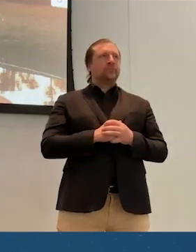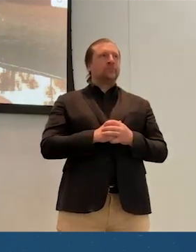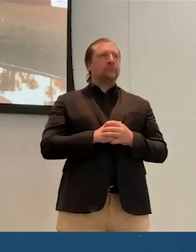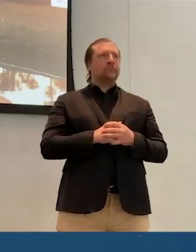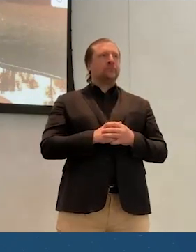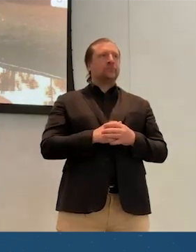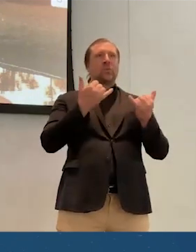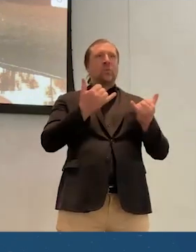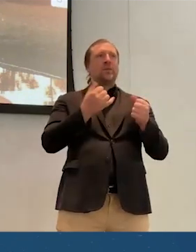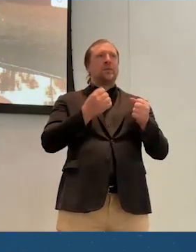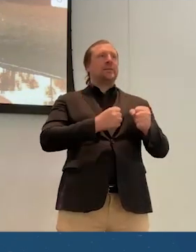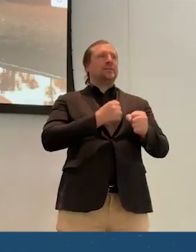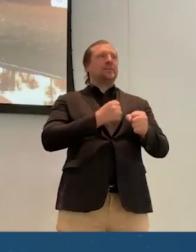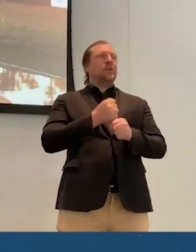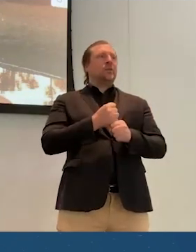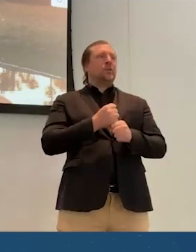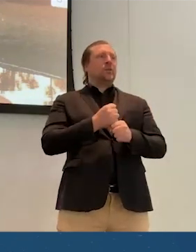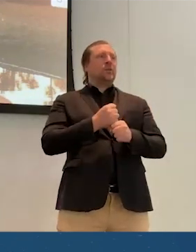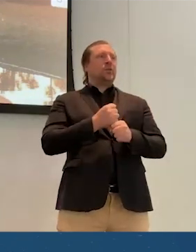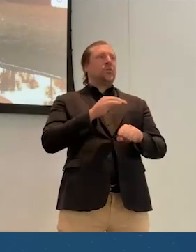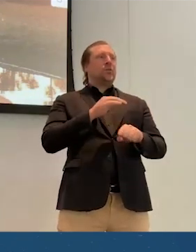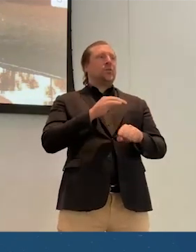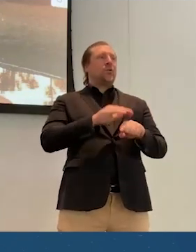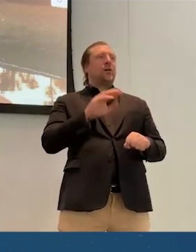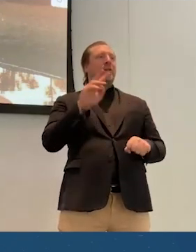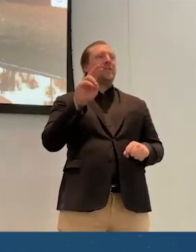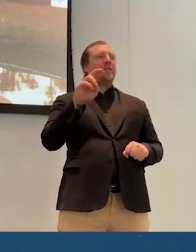on the virtual and the experience of walking